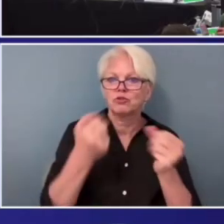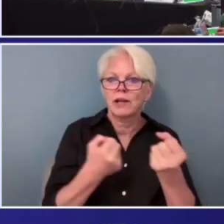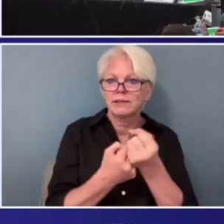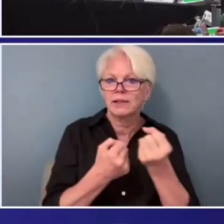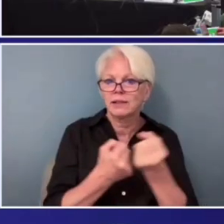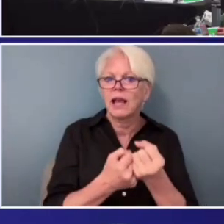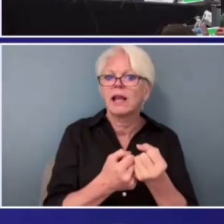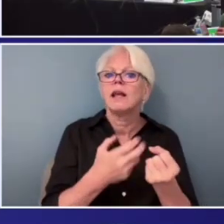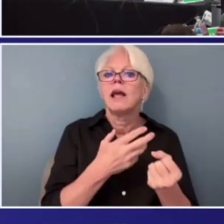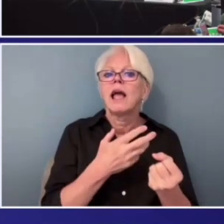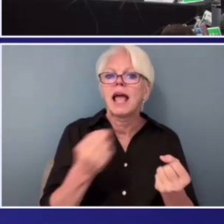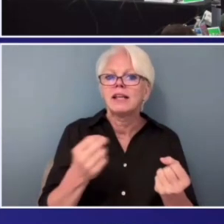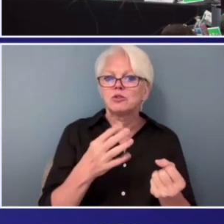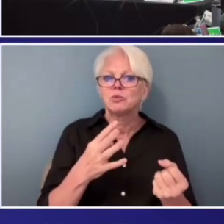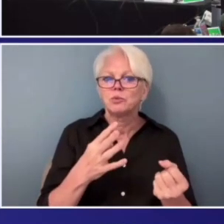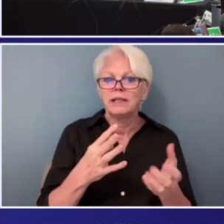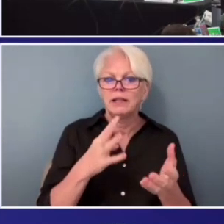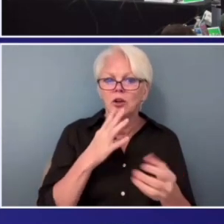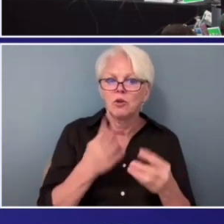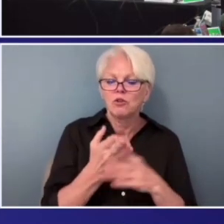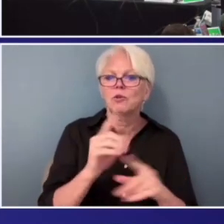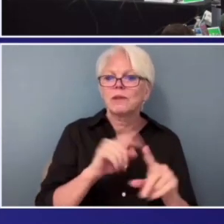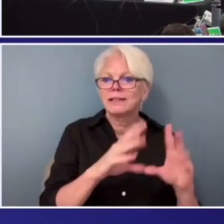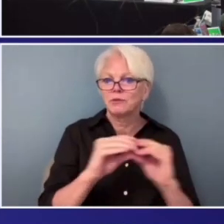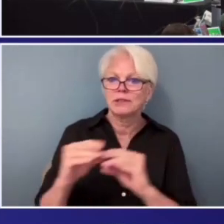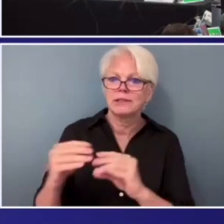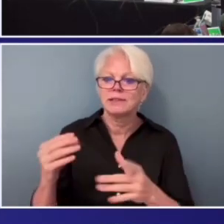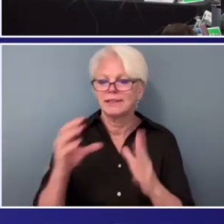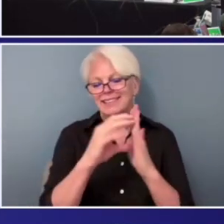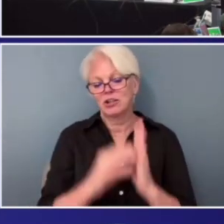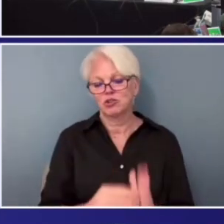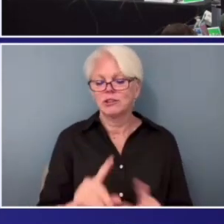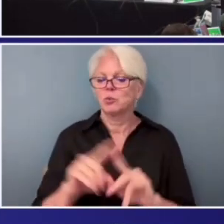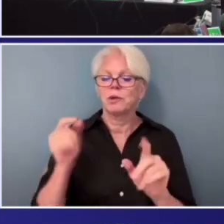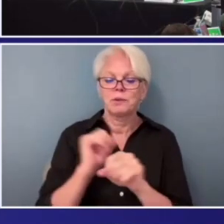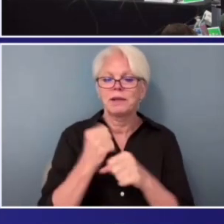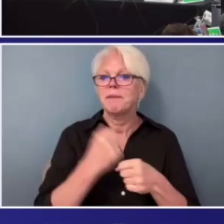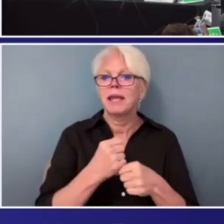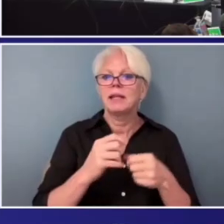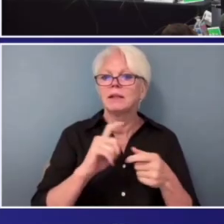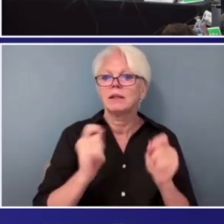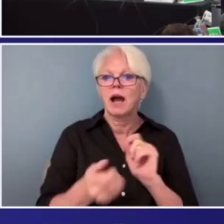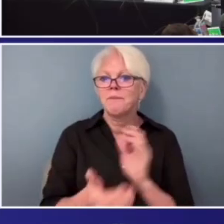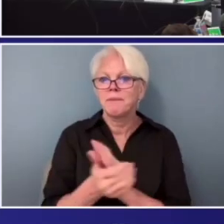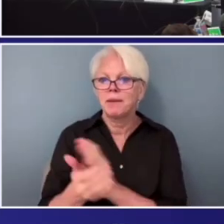amendments on. So we did hear from you. And one of the things that we will be doing